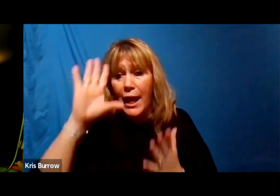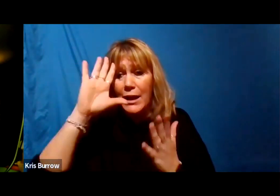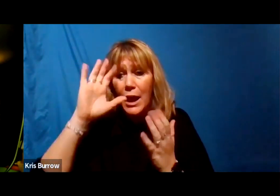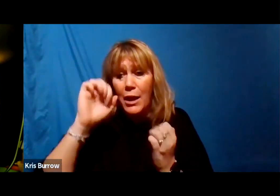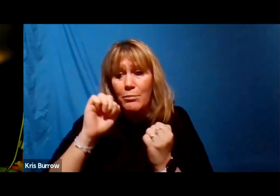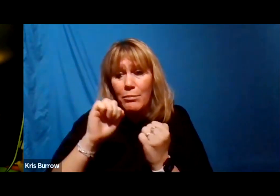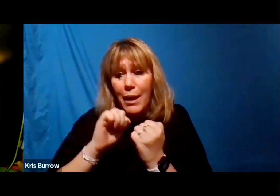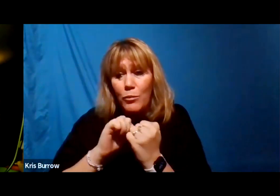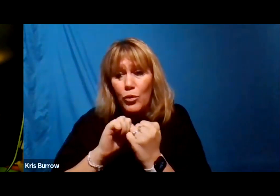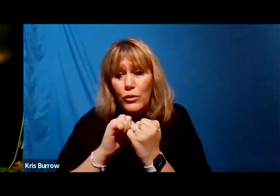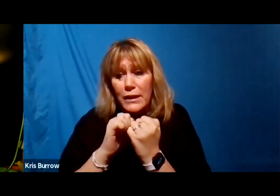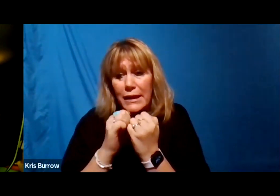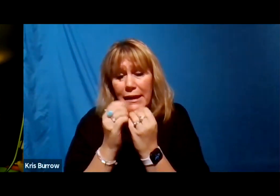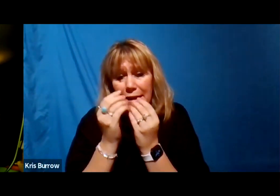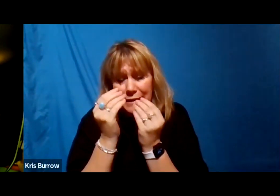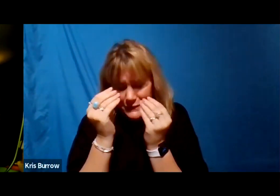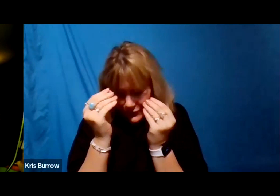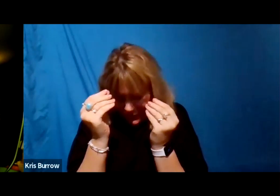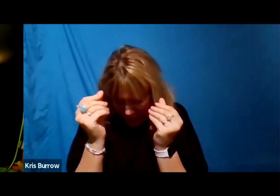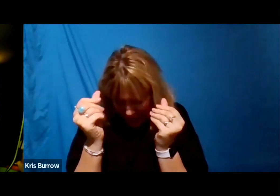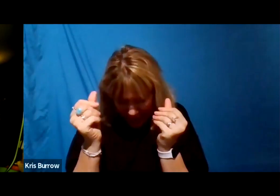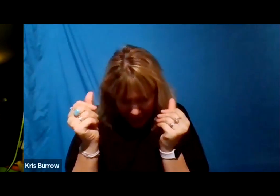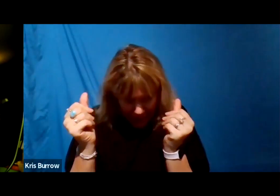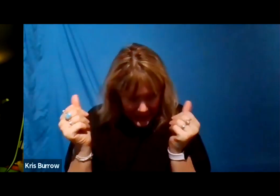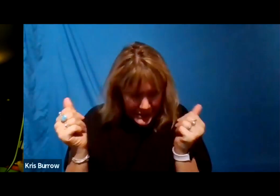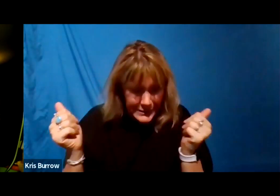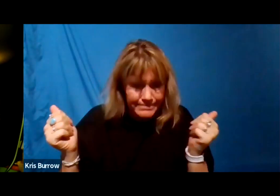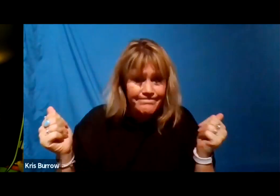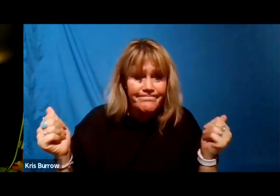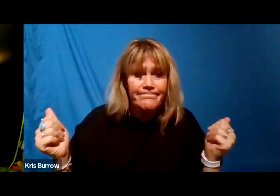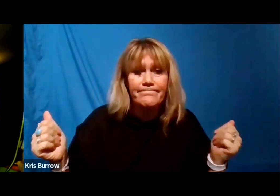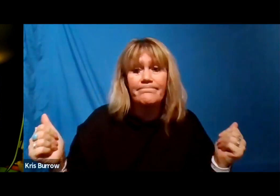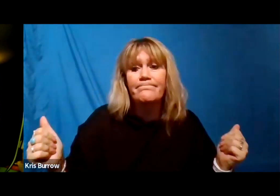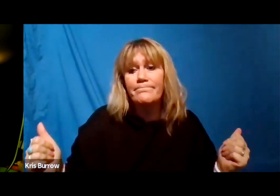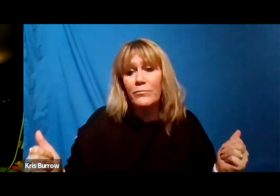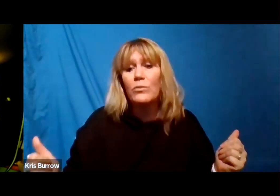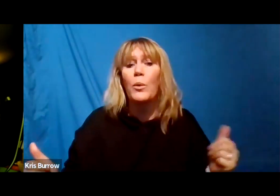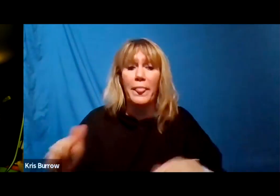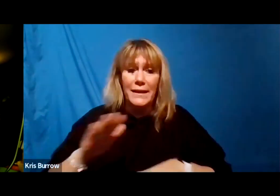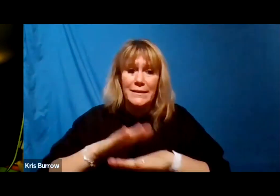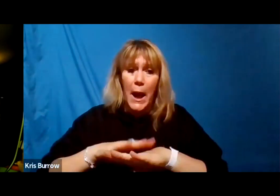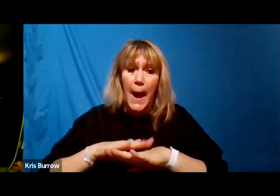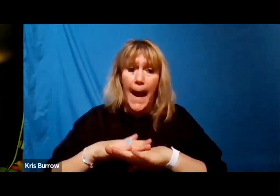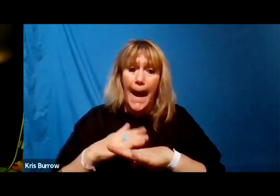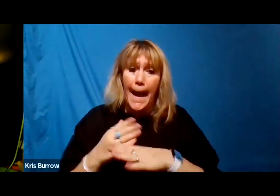Just another protest singer, to them